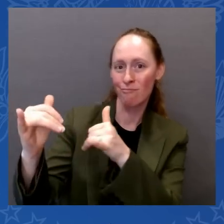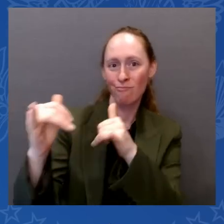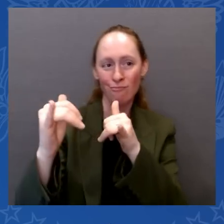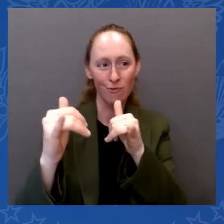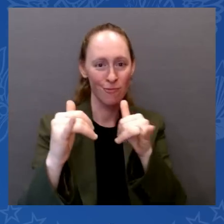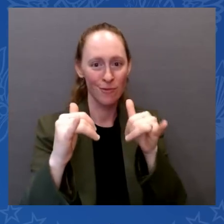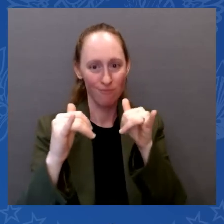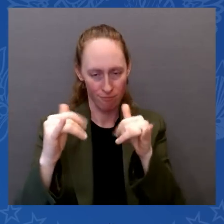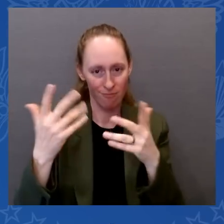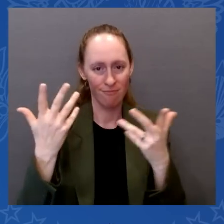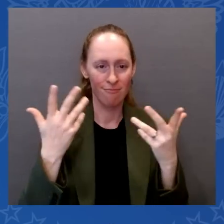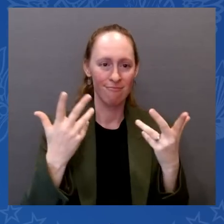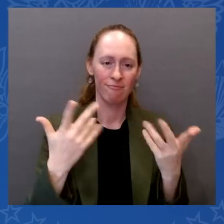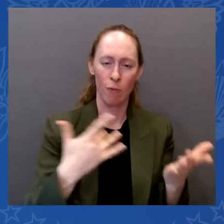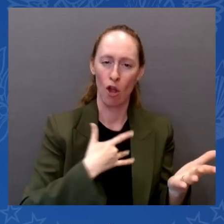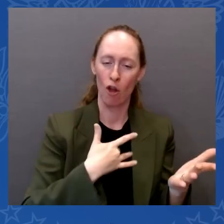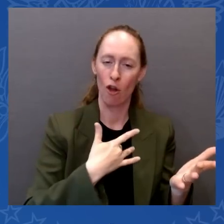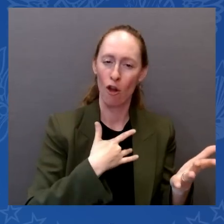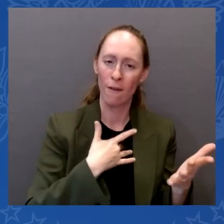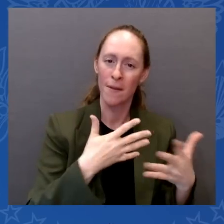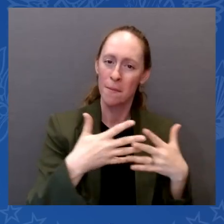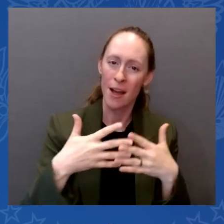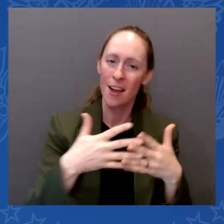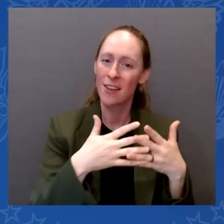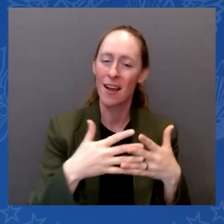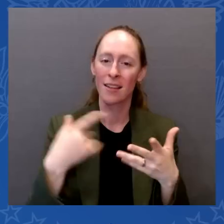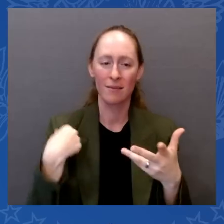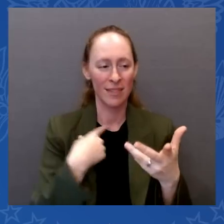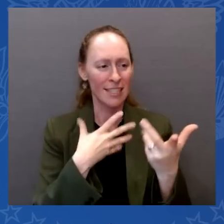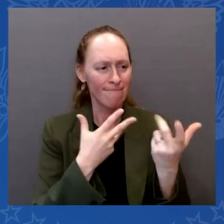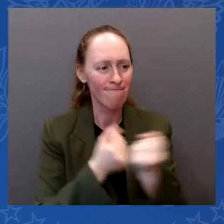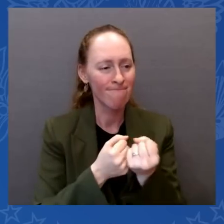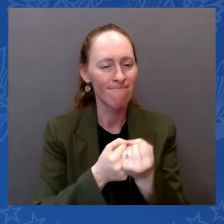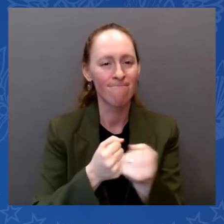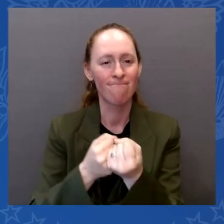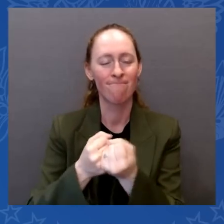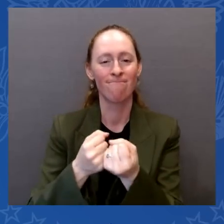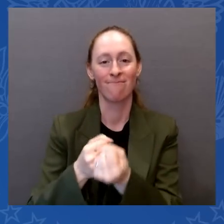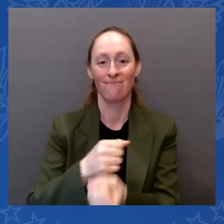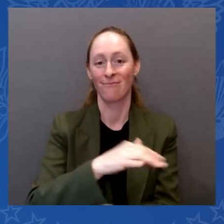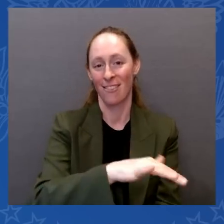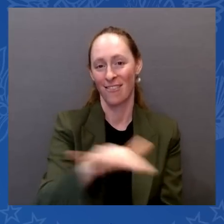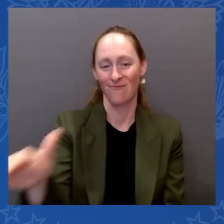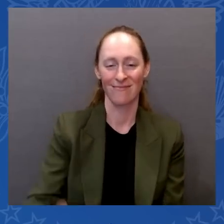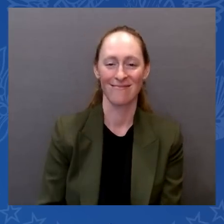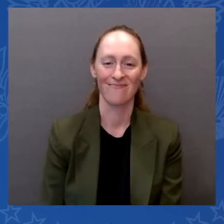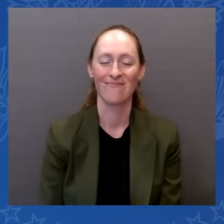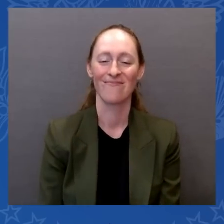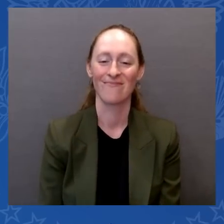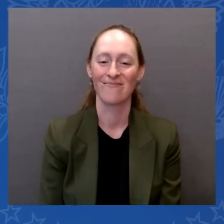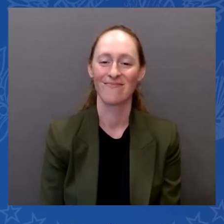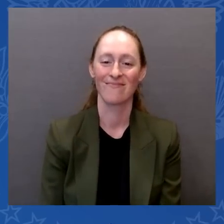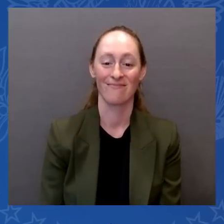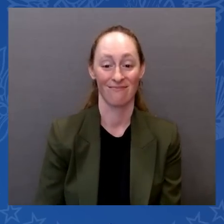And we are more than ready to meet those goals. This talent pipeline challenge is only the beginning for me, for my union, for our country.